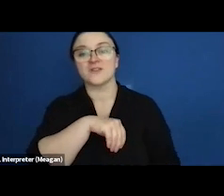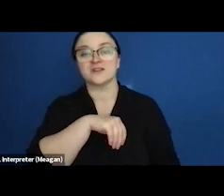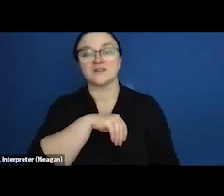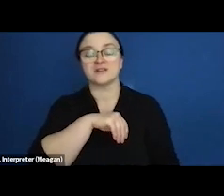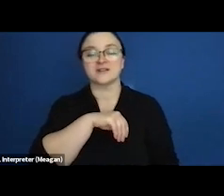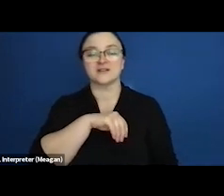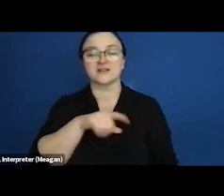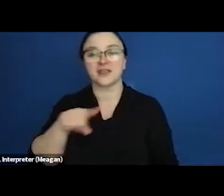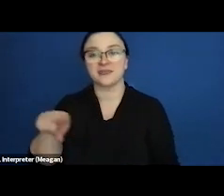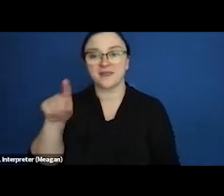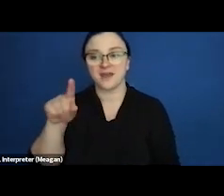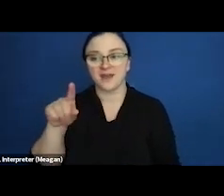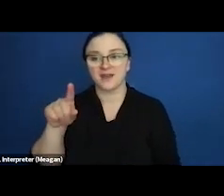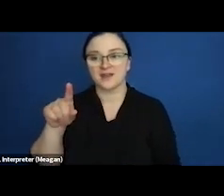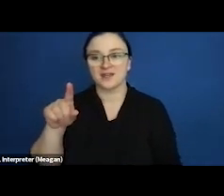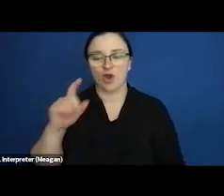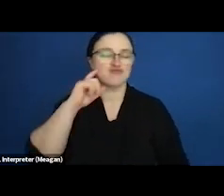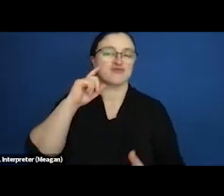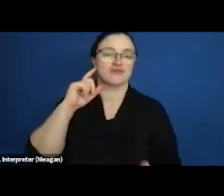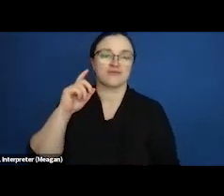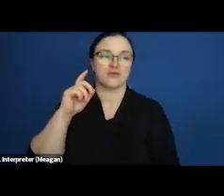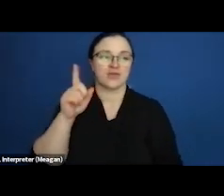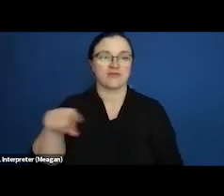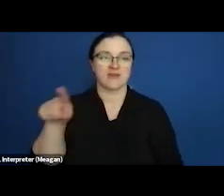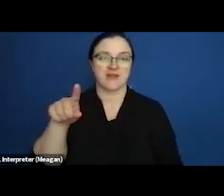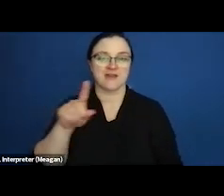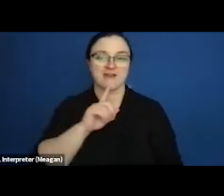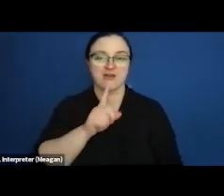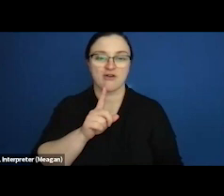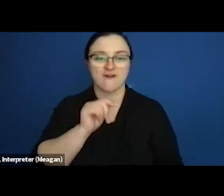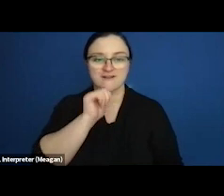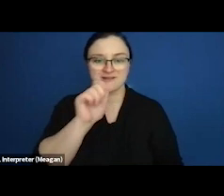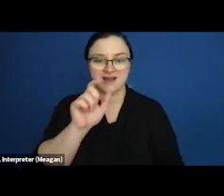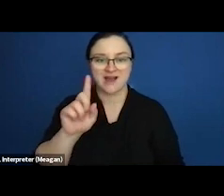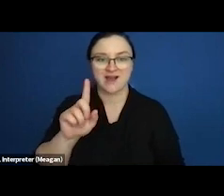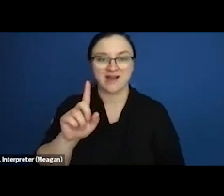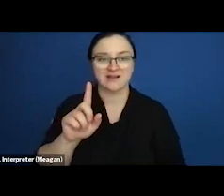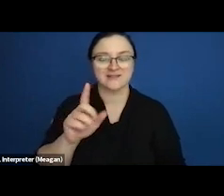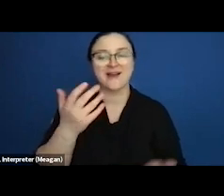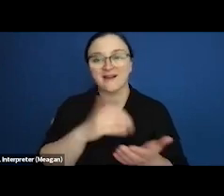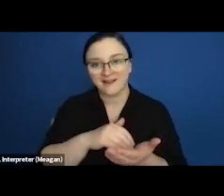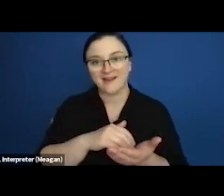they are not just, again, what we said, just providing input,